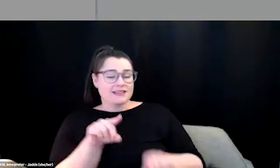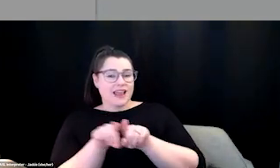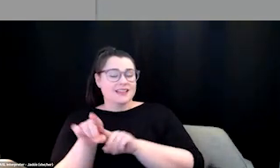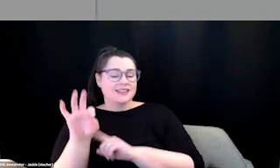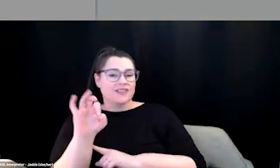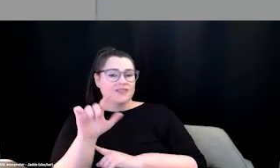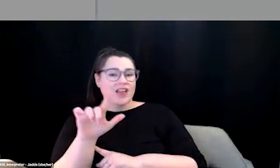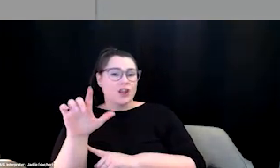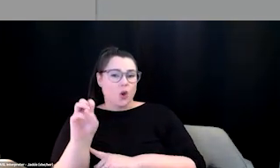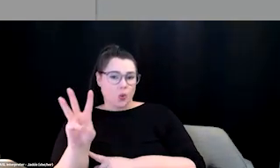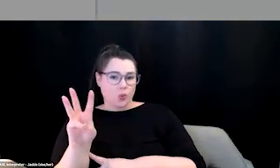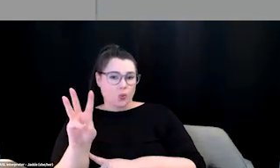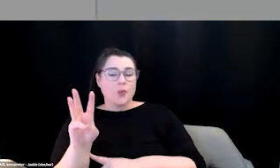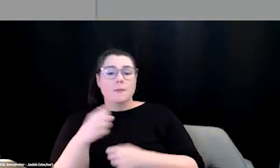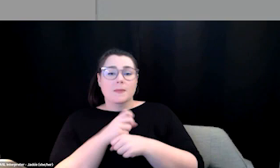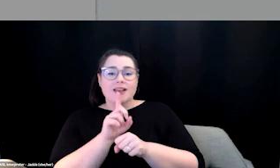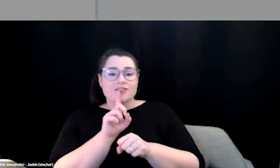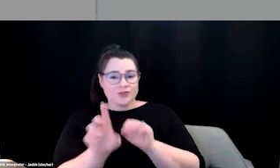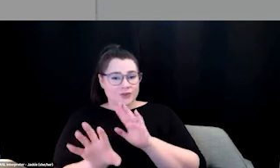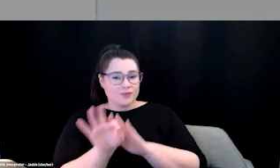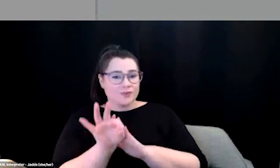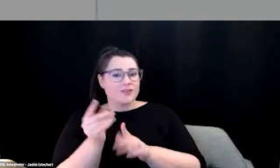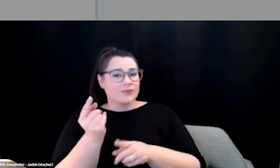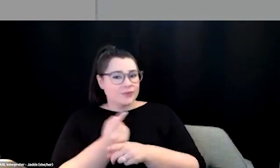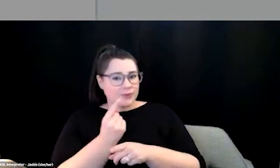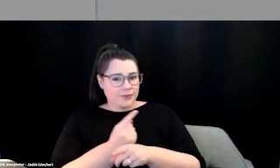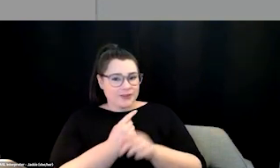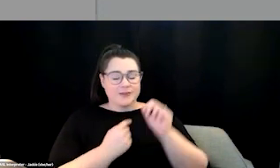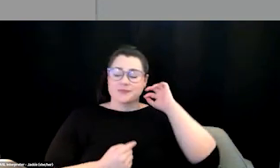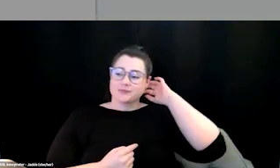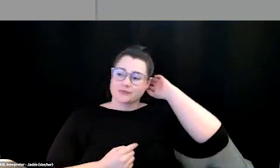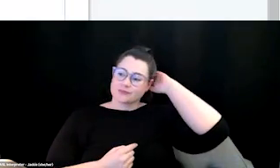Select which organization you'll be applying and then select Continue.